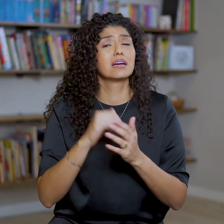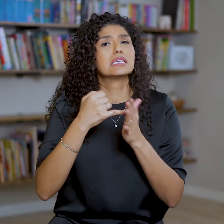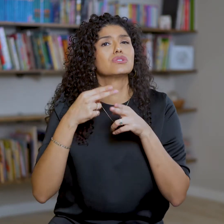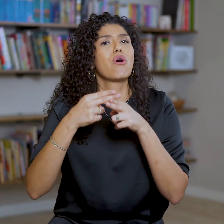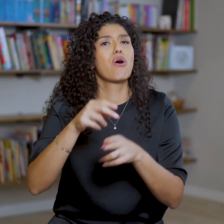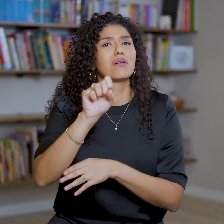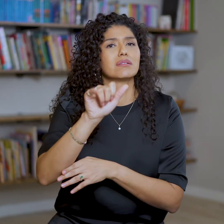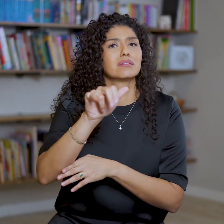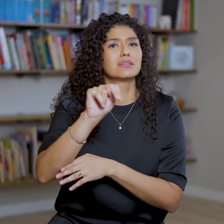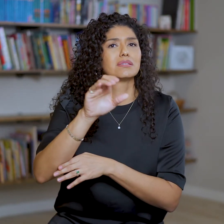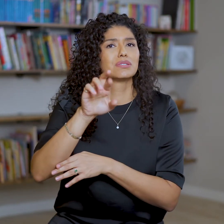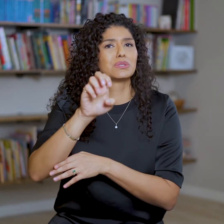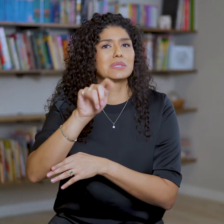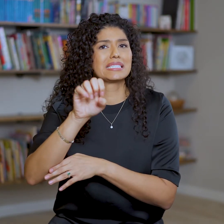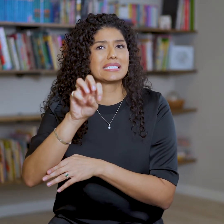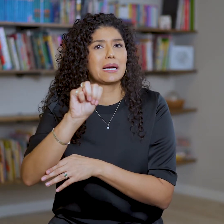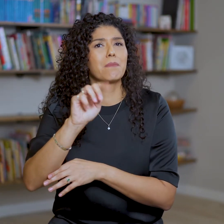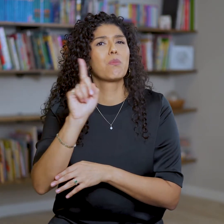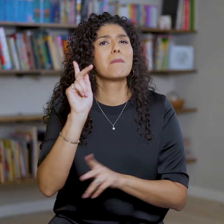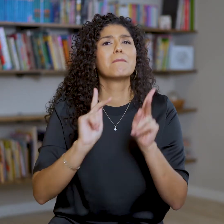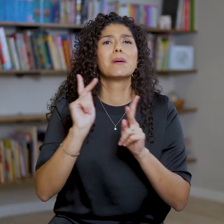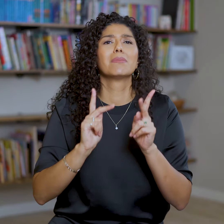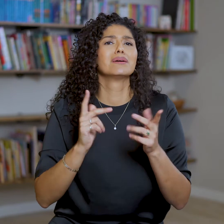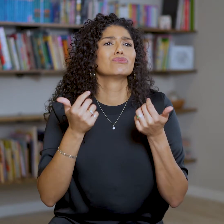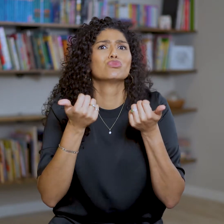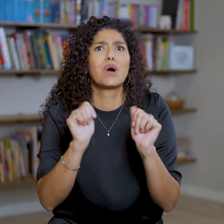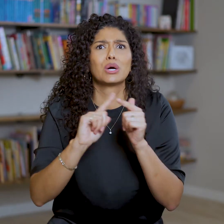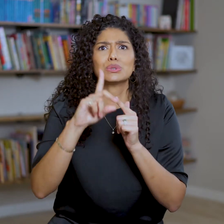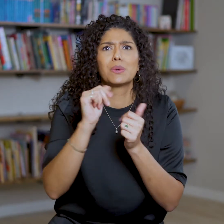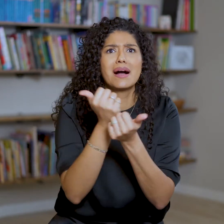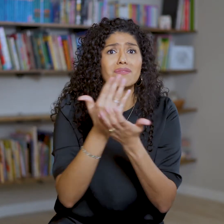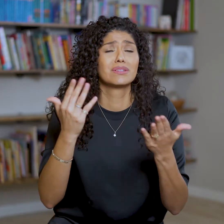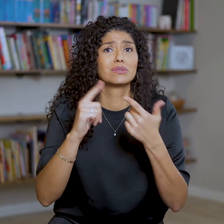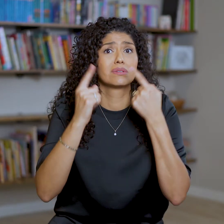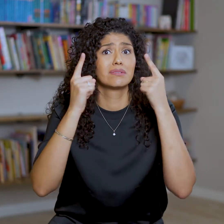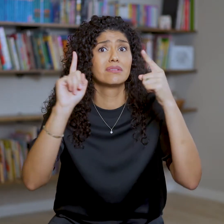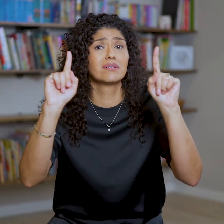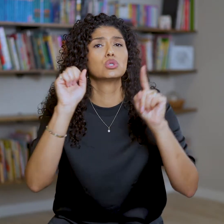It’s called syncretism—where people try to cover all their bases